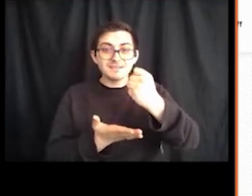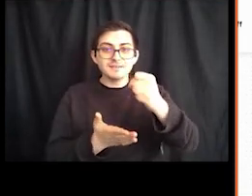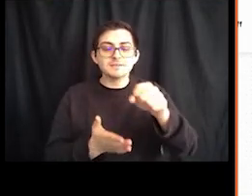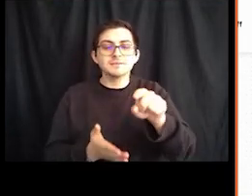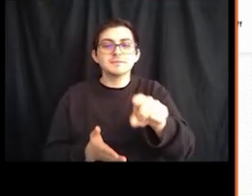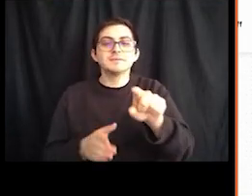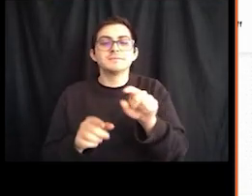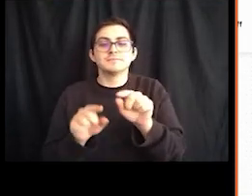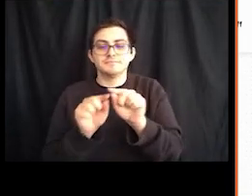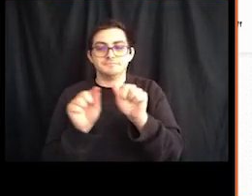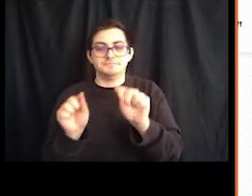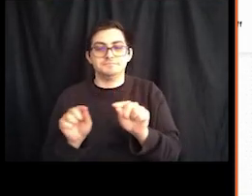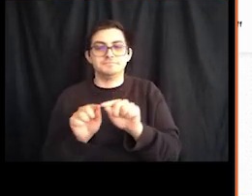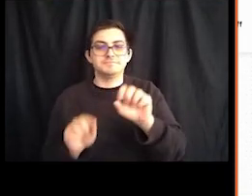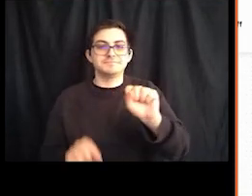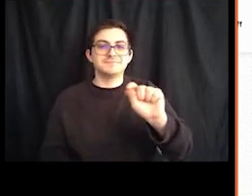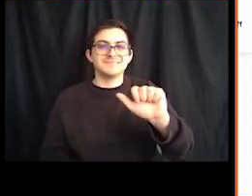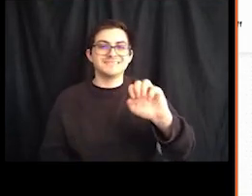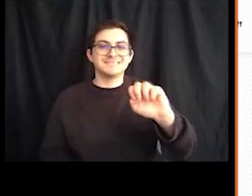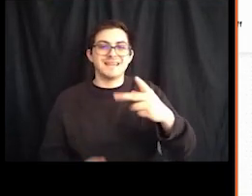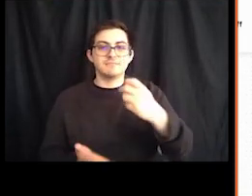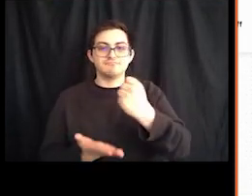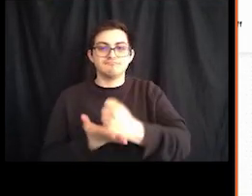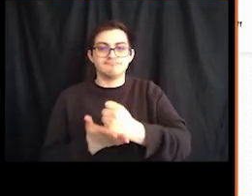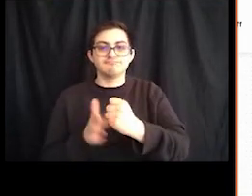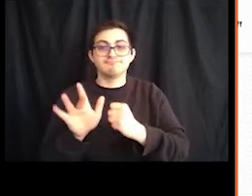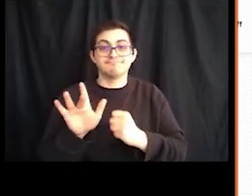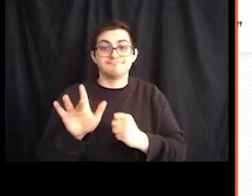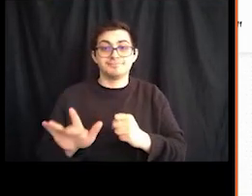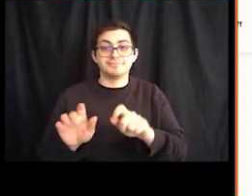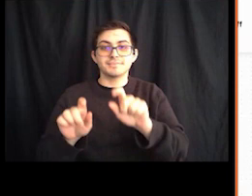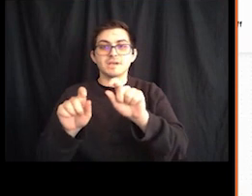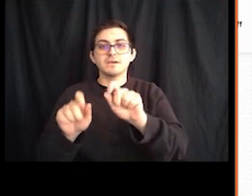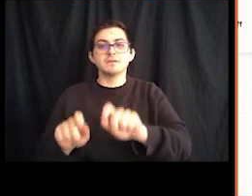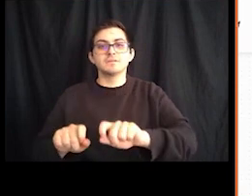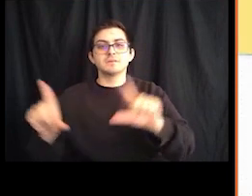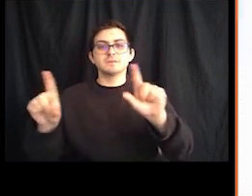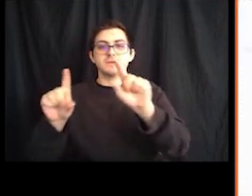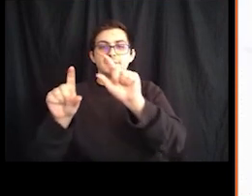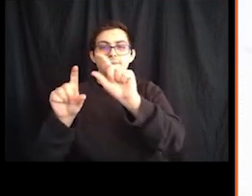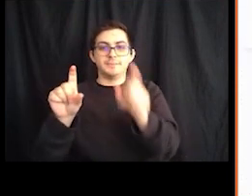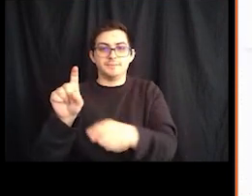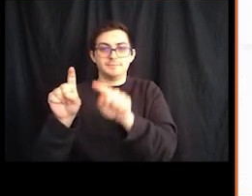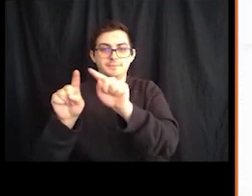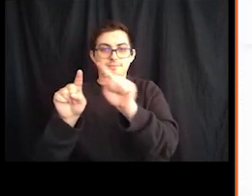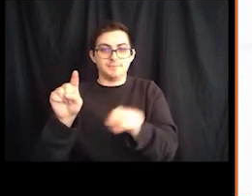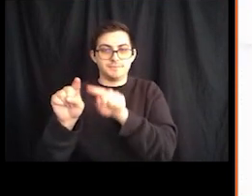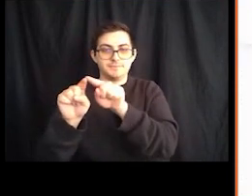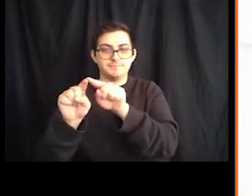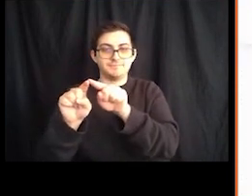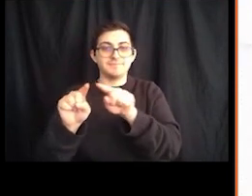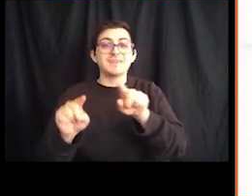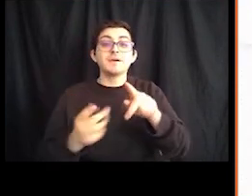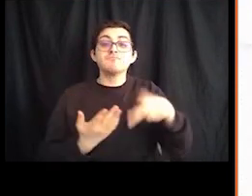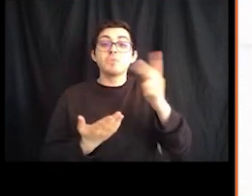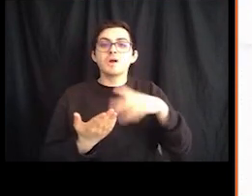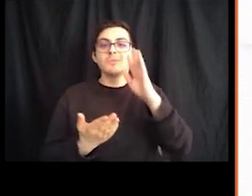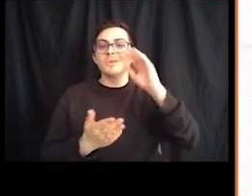Hit E again to toggle between emojis and stamps, FigJam will remember your last setting. All right, components of course, where